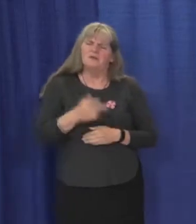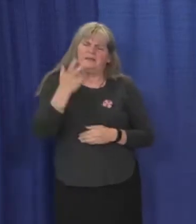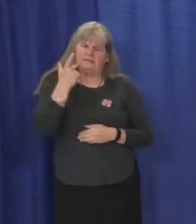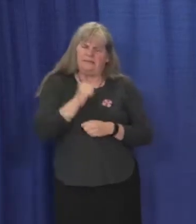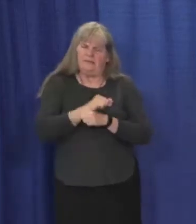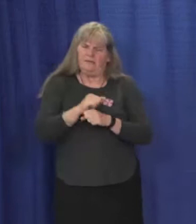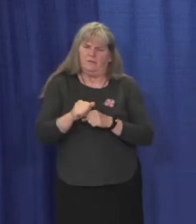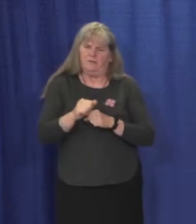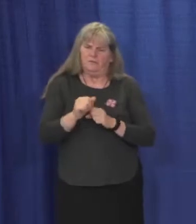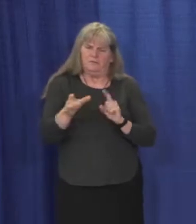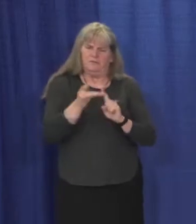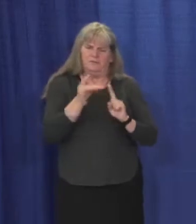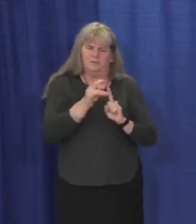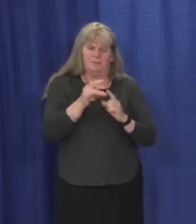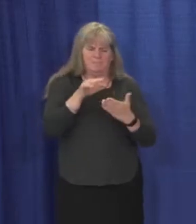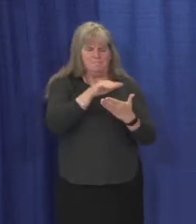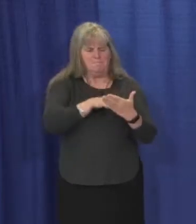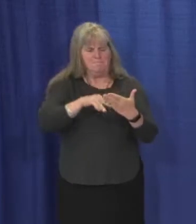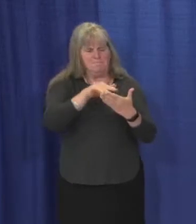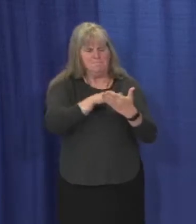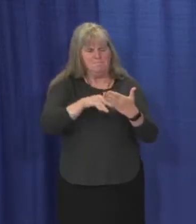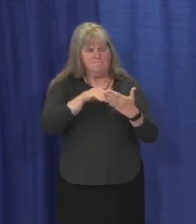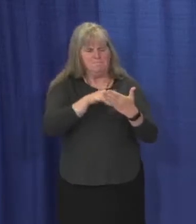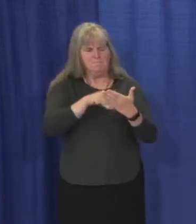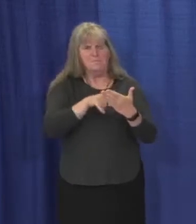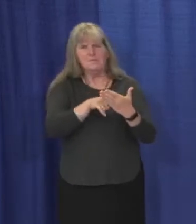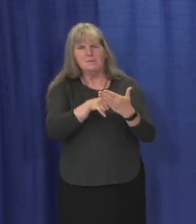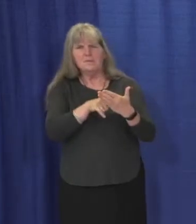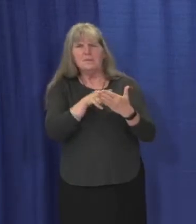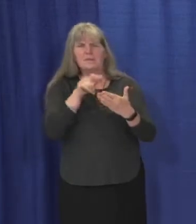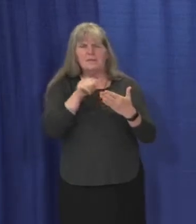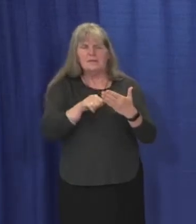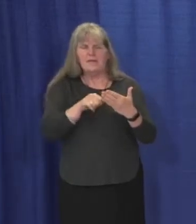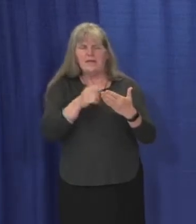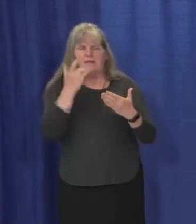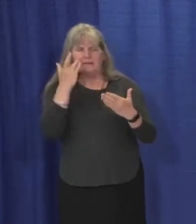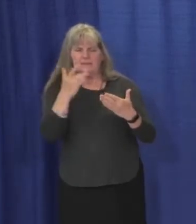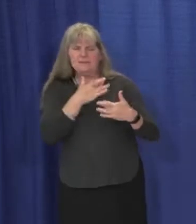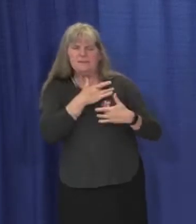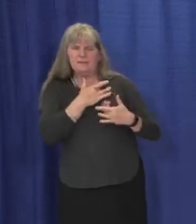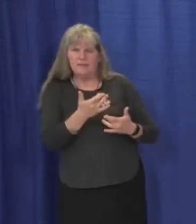begin to describe and as we accumulate more of days and weeks our ability to determine